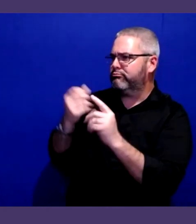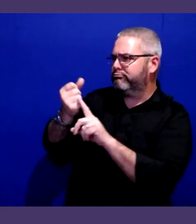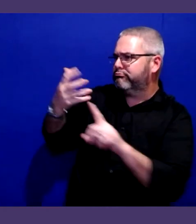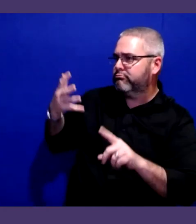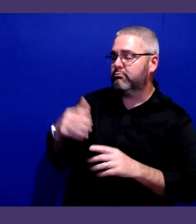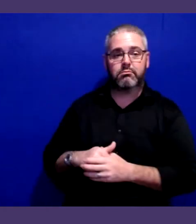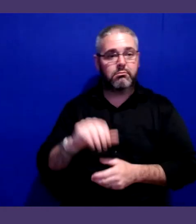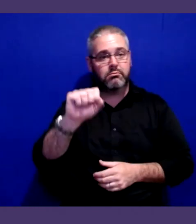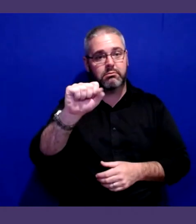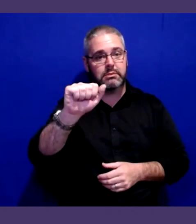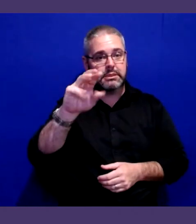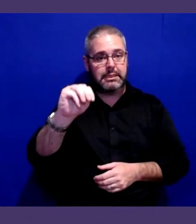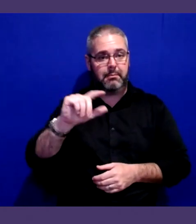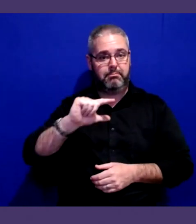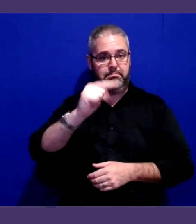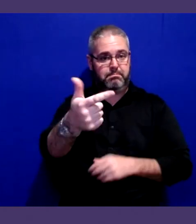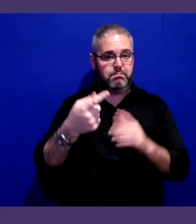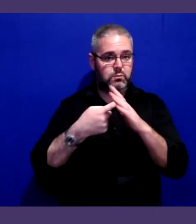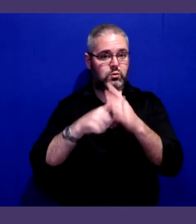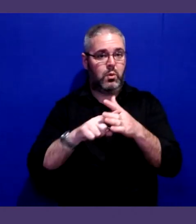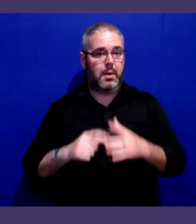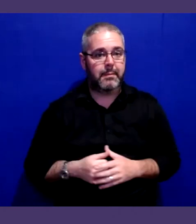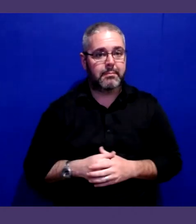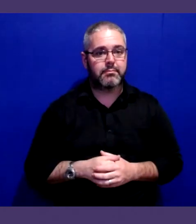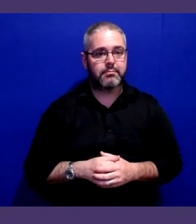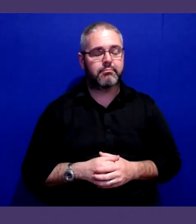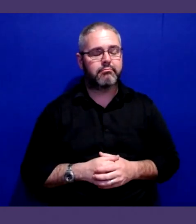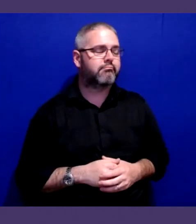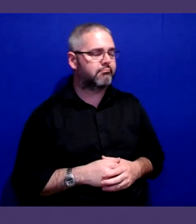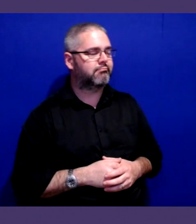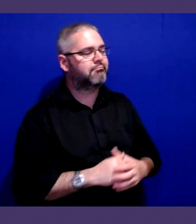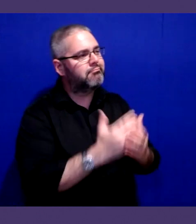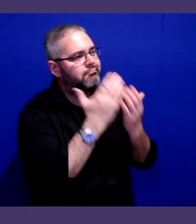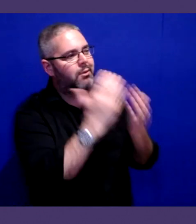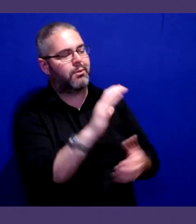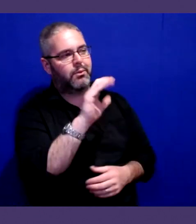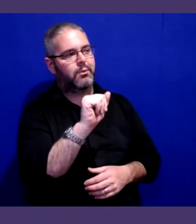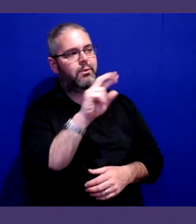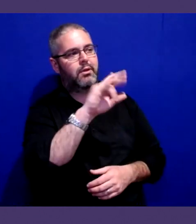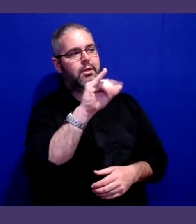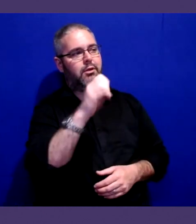Sam Evans: Sure. Thanks, Carie. My name is Sam Evans and I am the Certification Director at